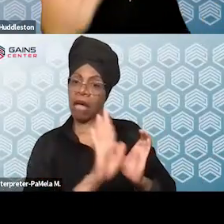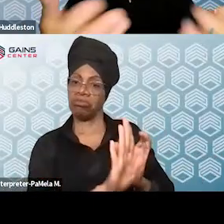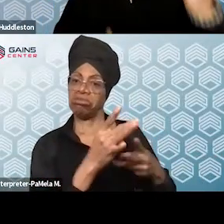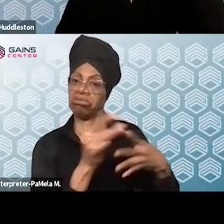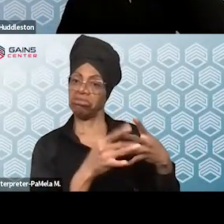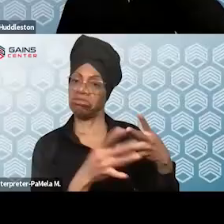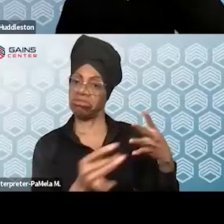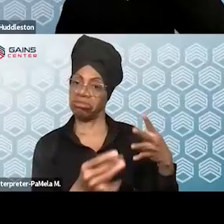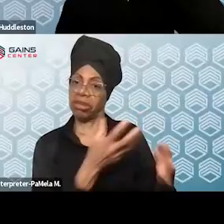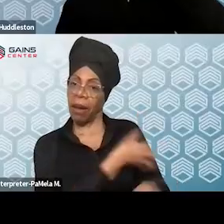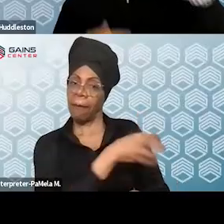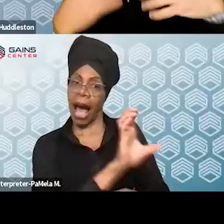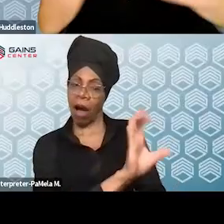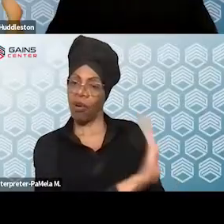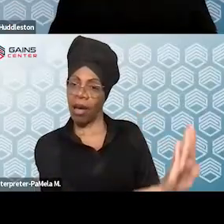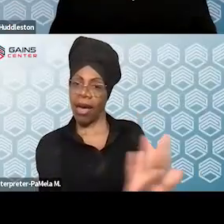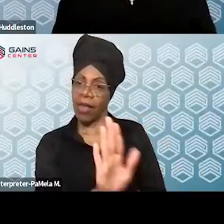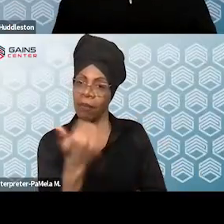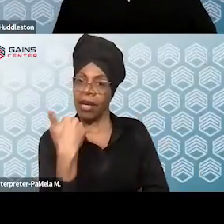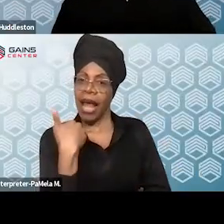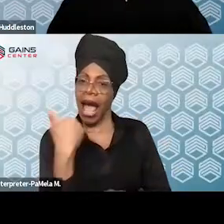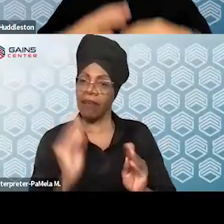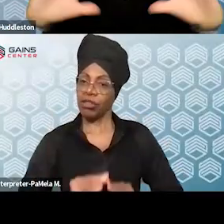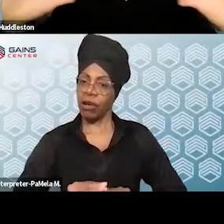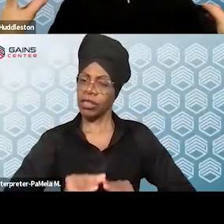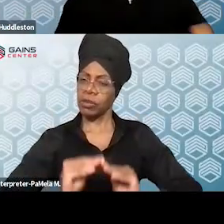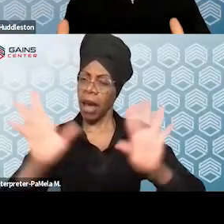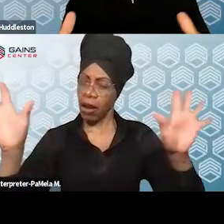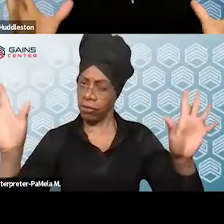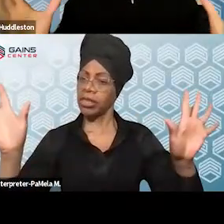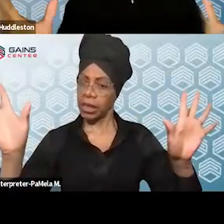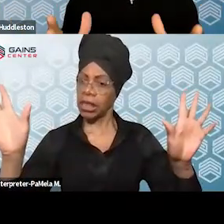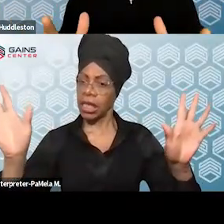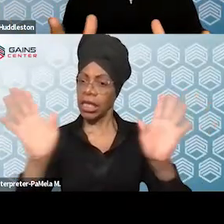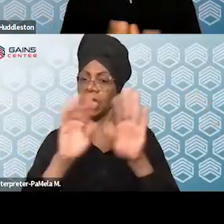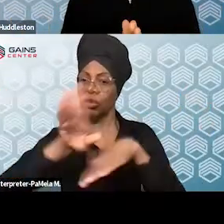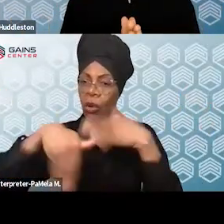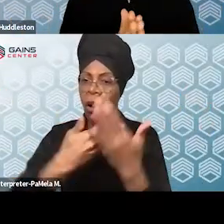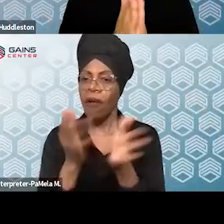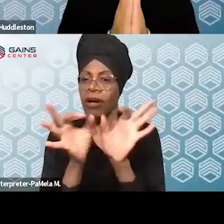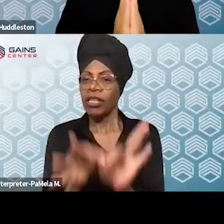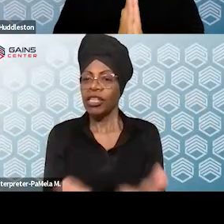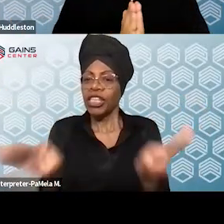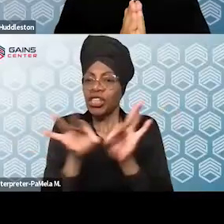And empowering them and having transparency with them. That's all very critical with this trauma historied population.